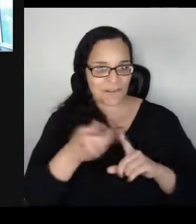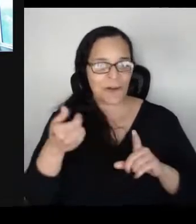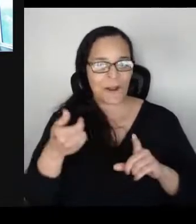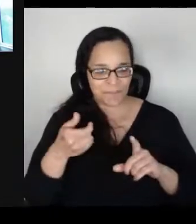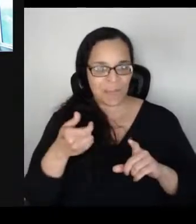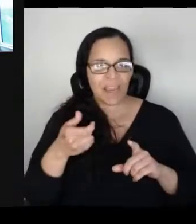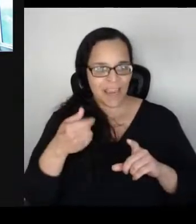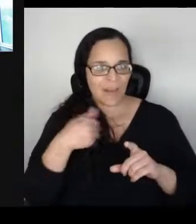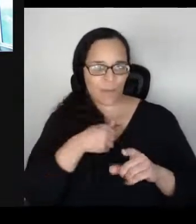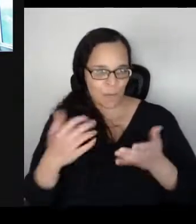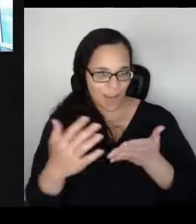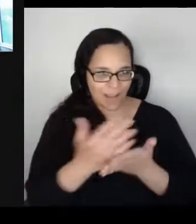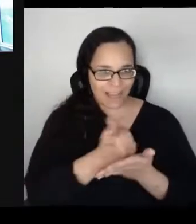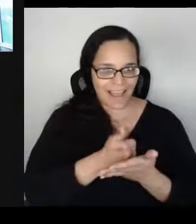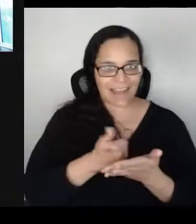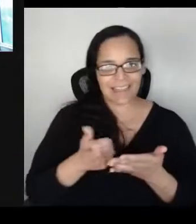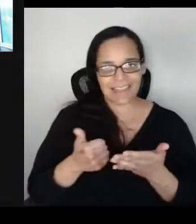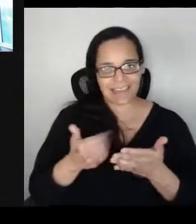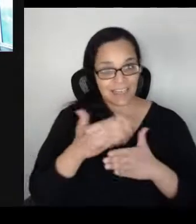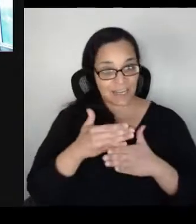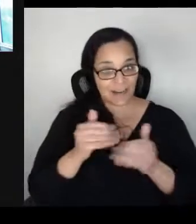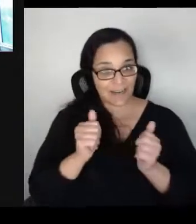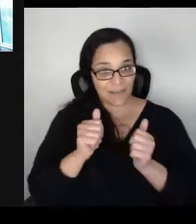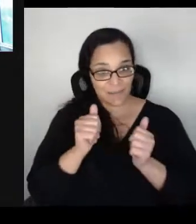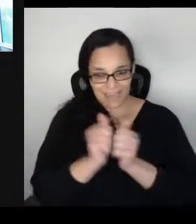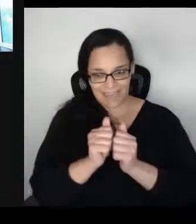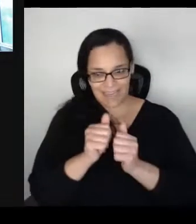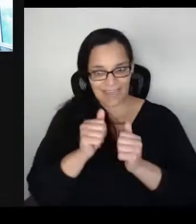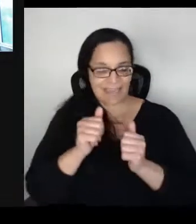in our Q&A section of the program.